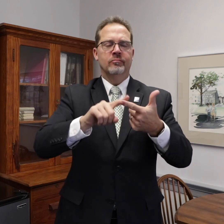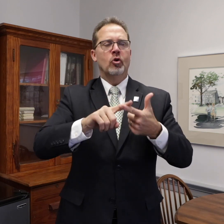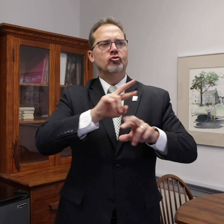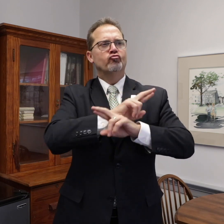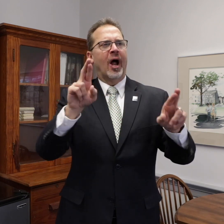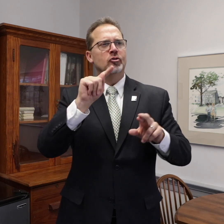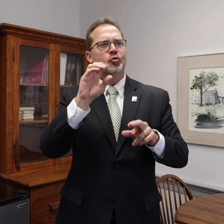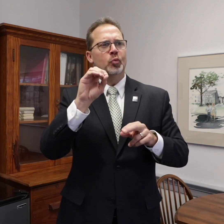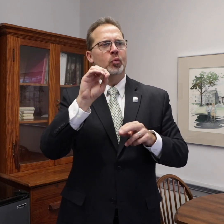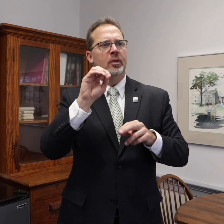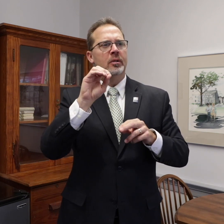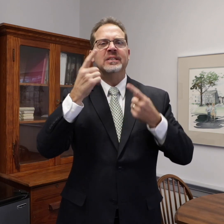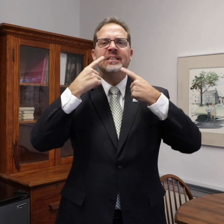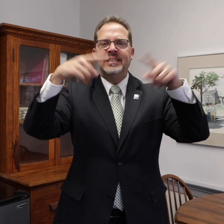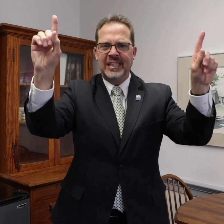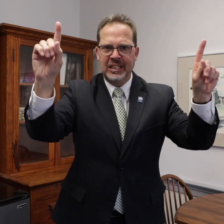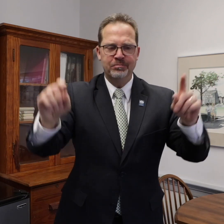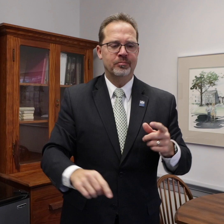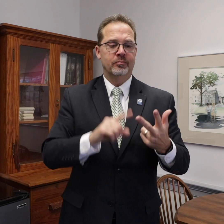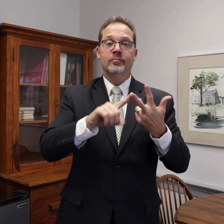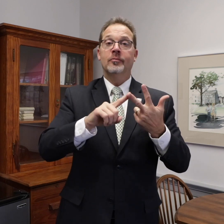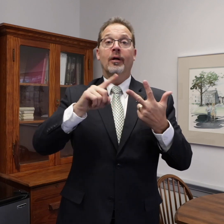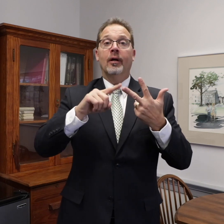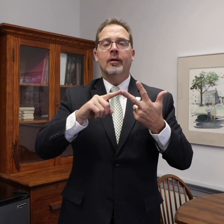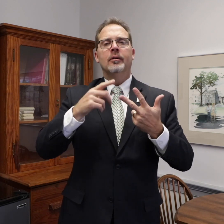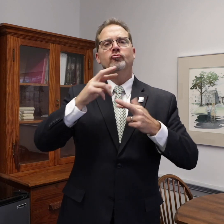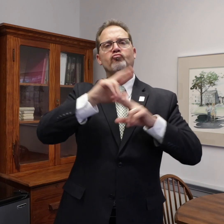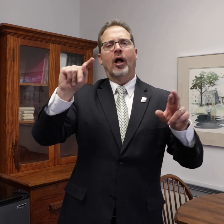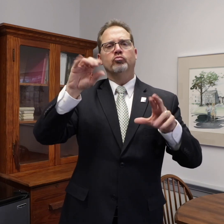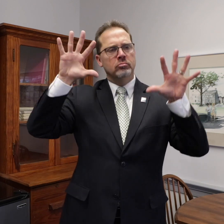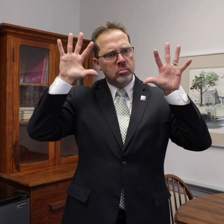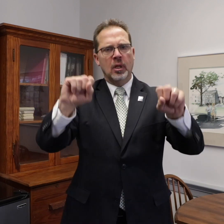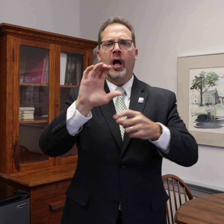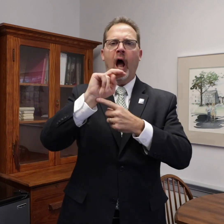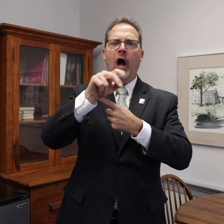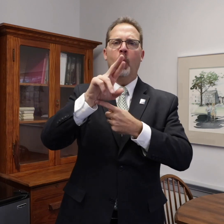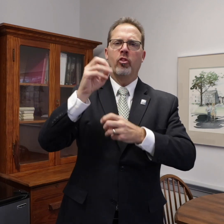students were told that they would each be getting free iPads and 6-months of